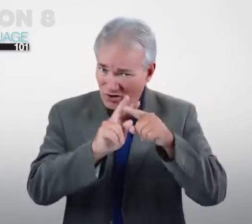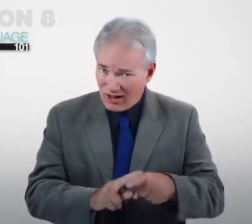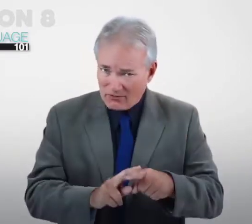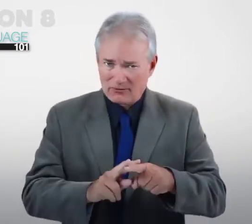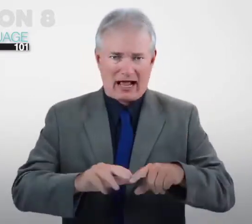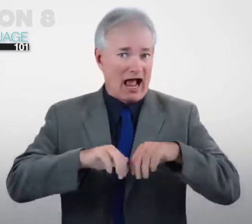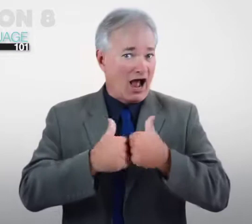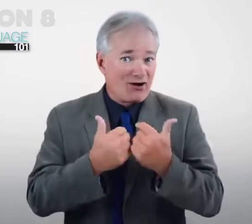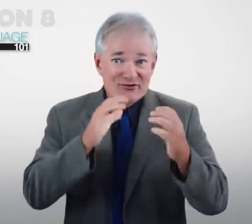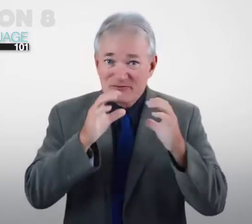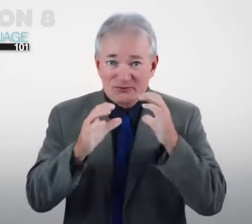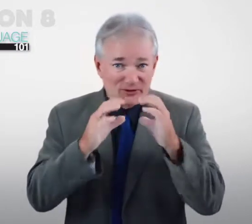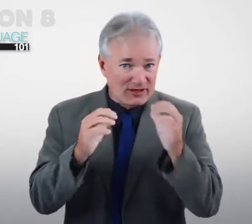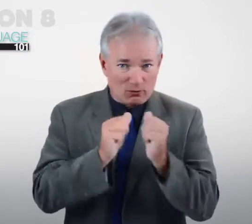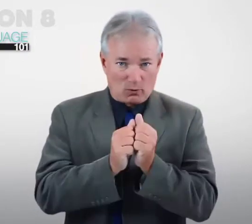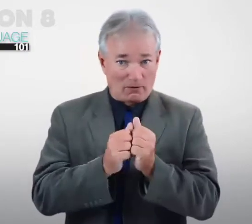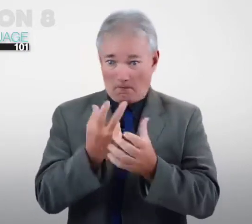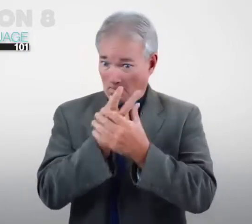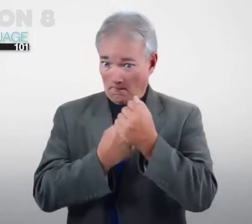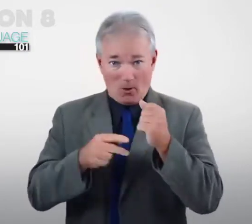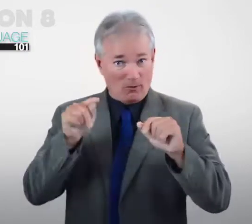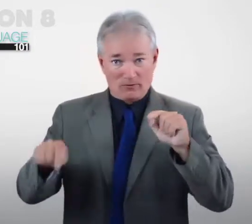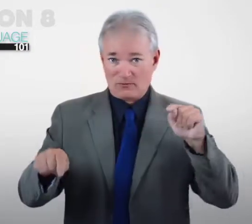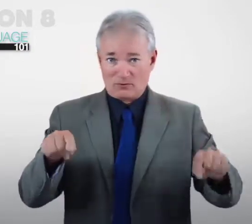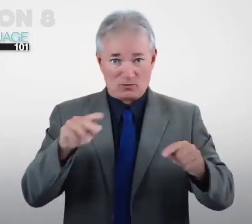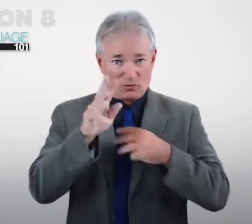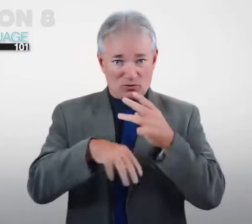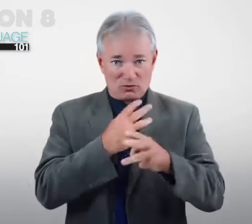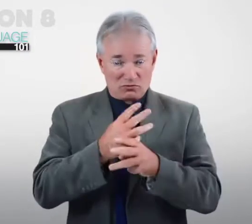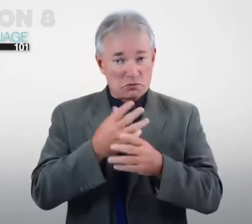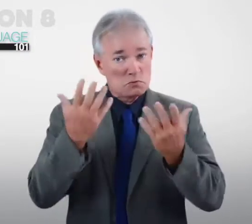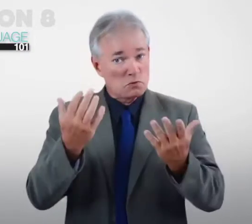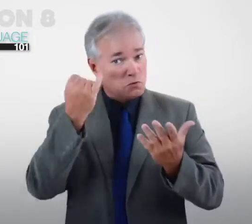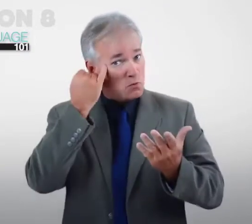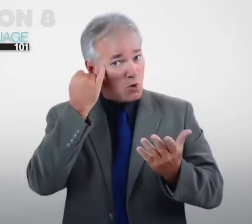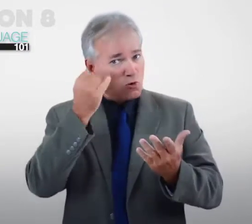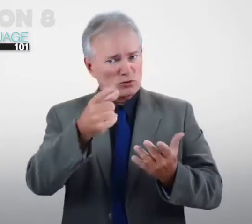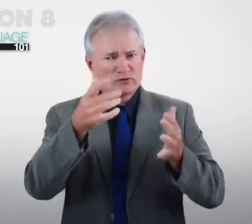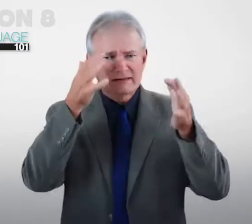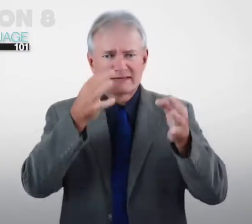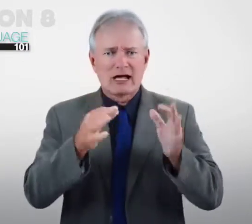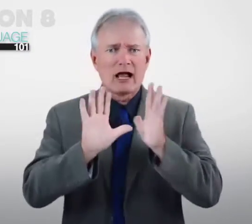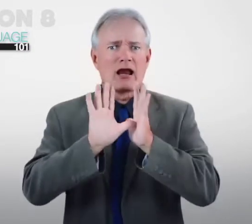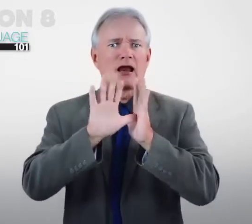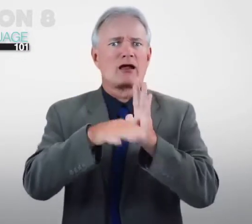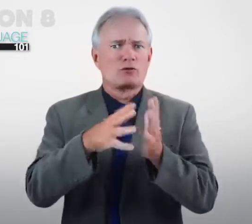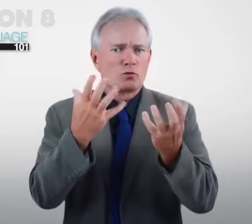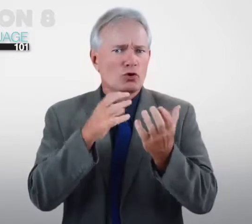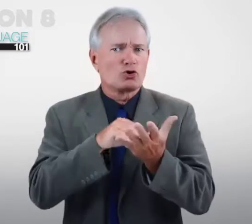Your goal is to learn vocabulary and how to communicate with both worlds, English and American sign language.